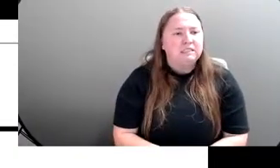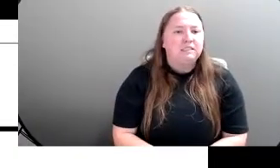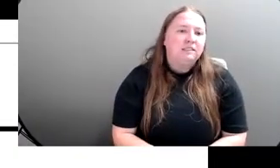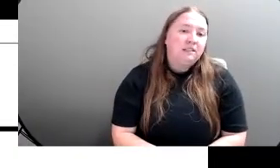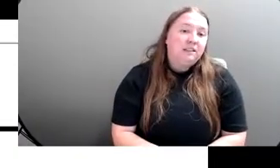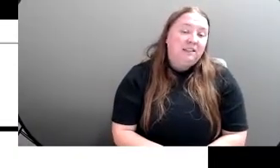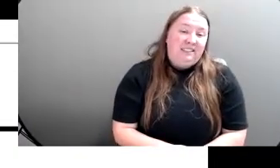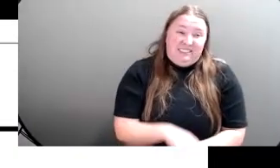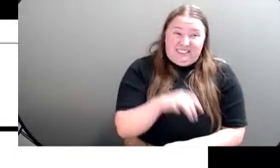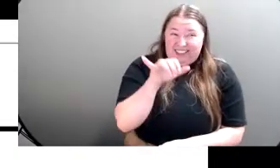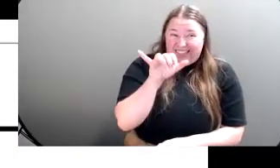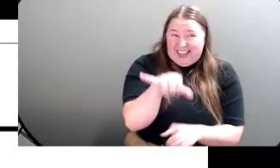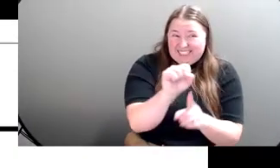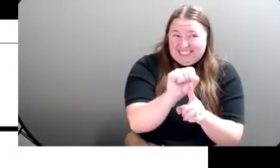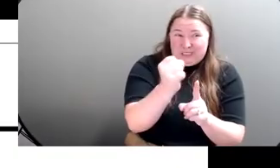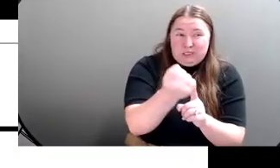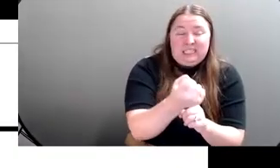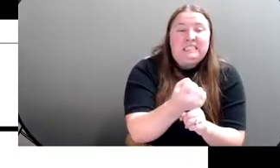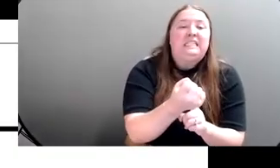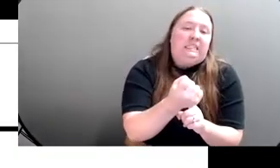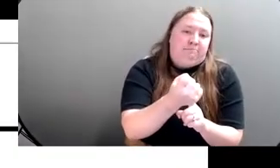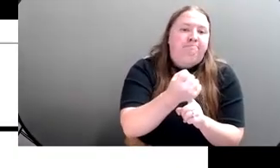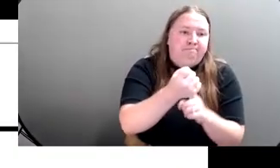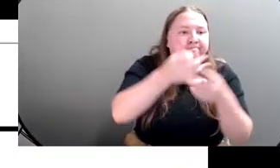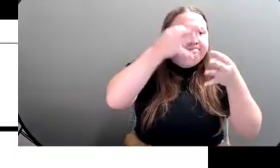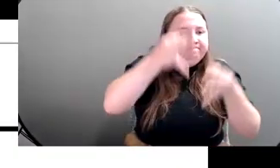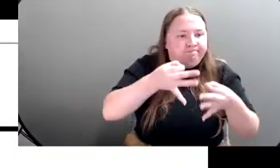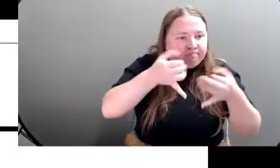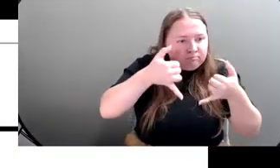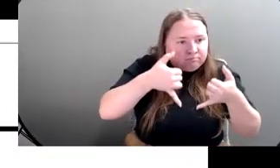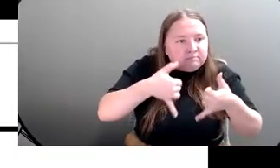In that case then definitely you should be doing regular,